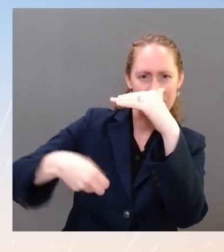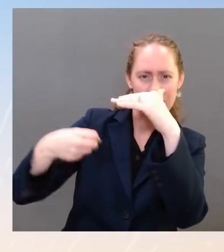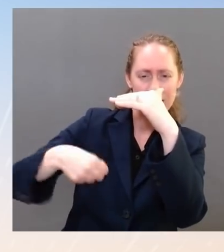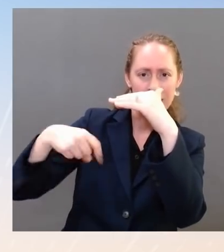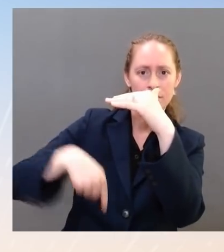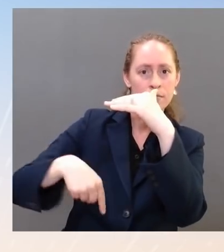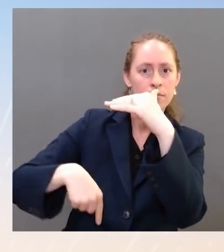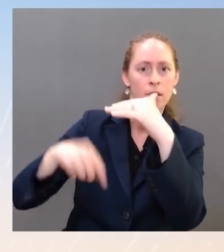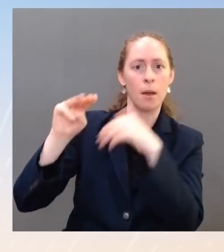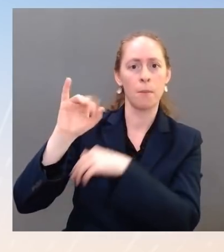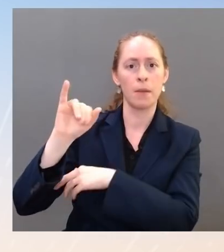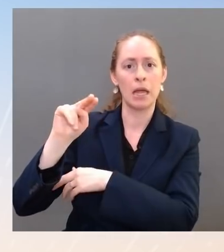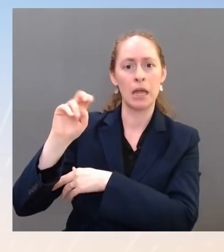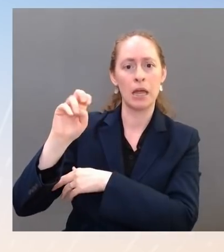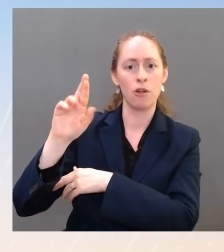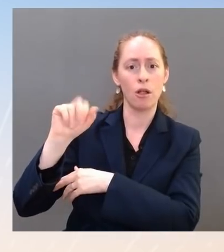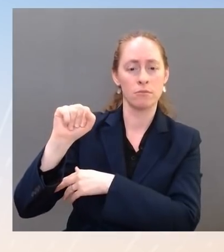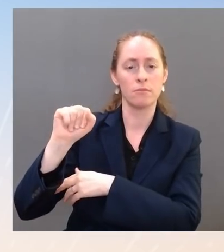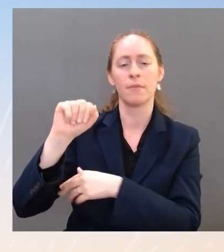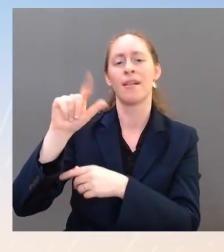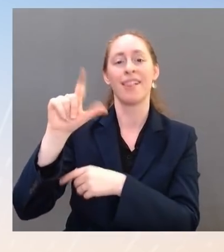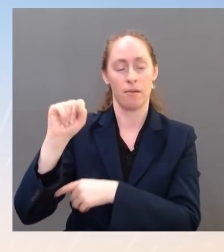and what you would say to the senators about those concerns.